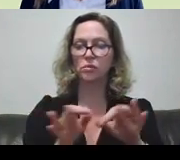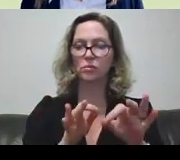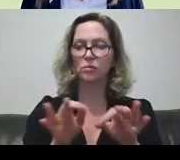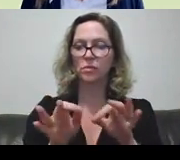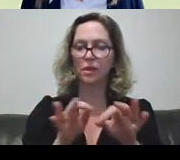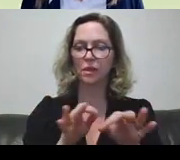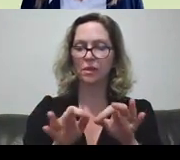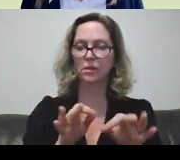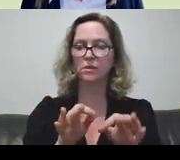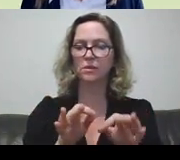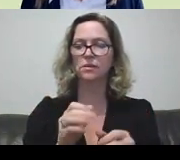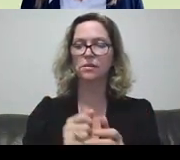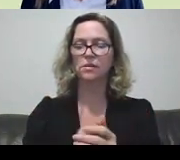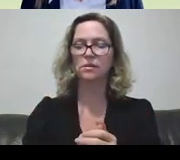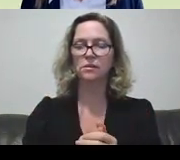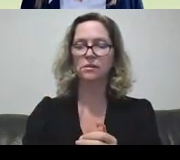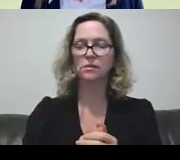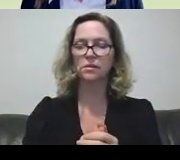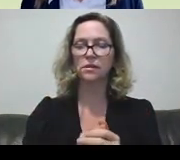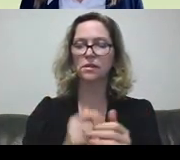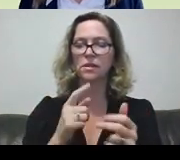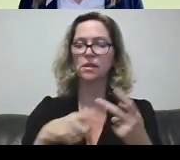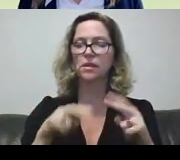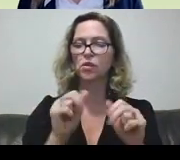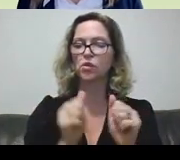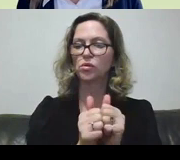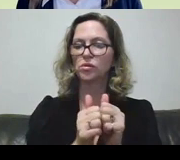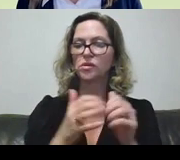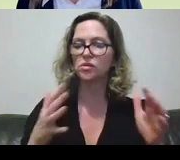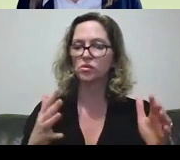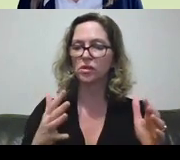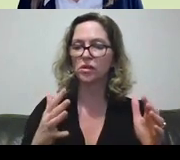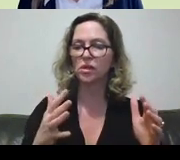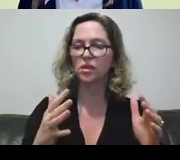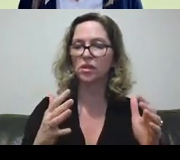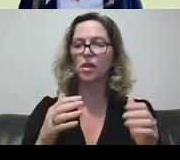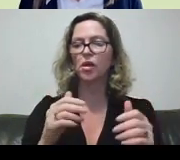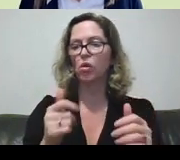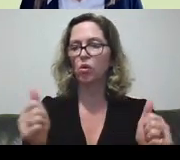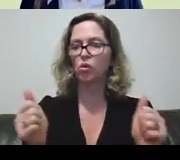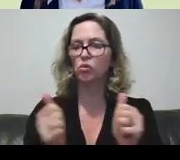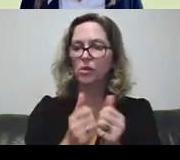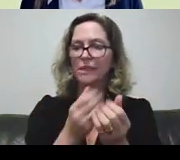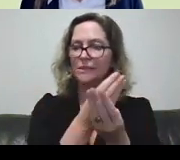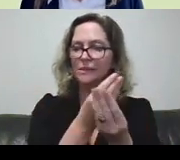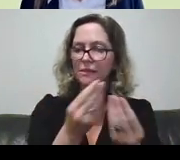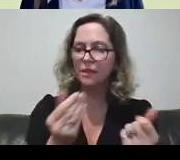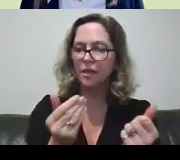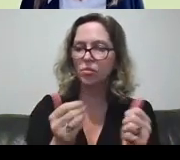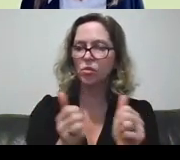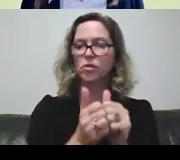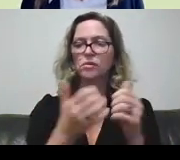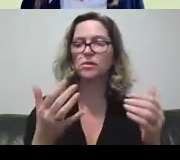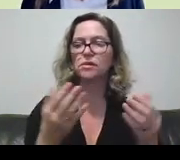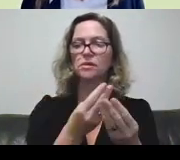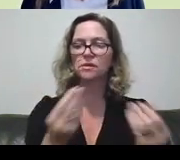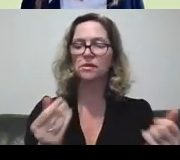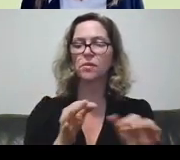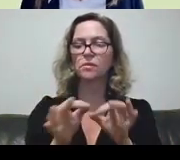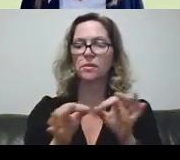do if you do if you disagree or you do not agree with any or all of the planning decisions you can also find your NDIS